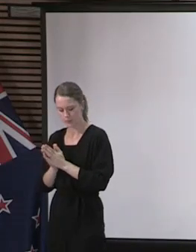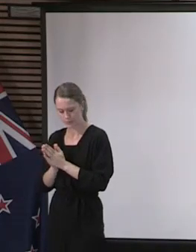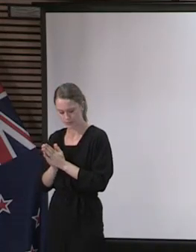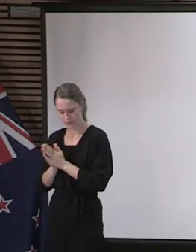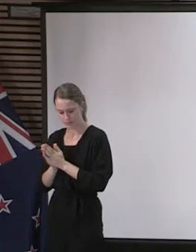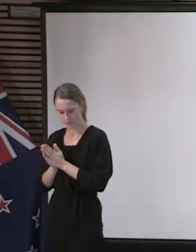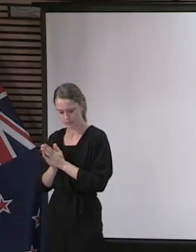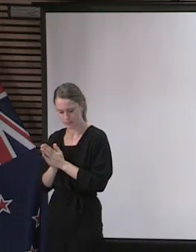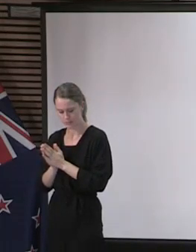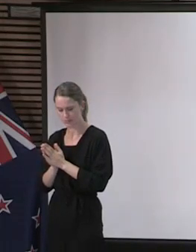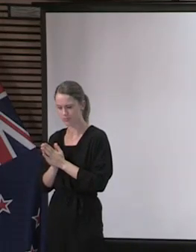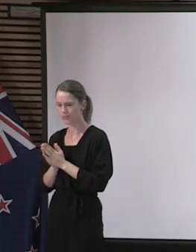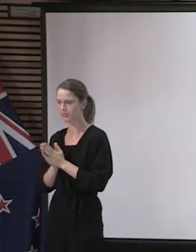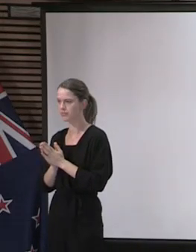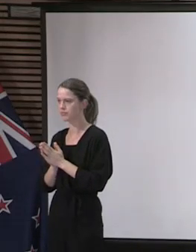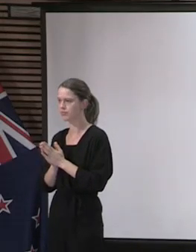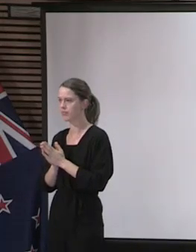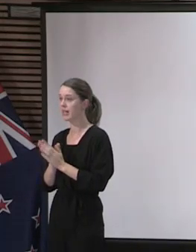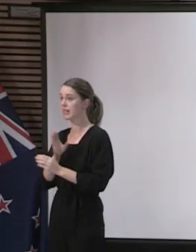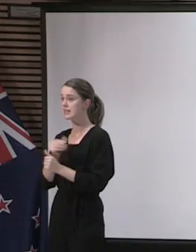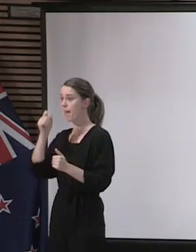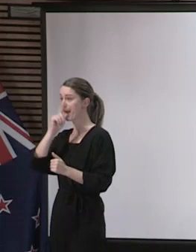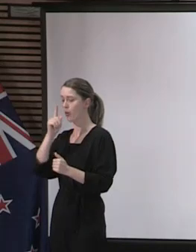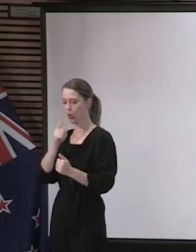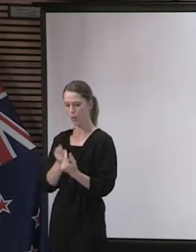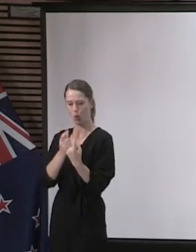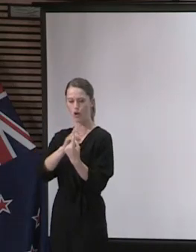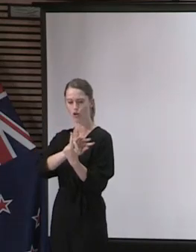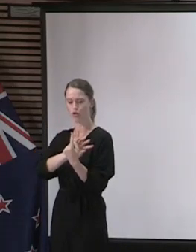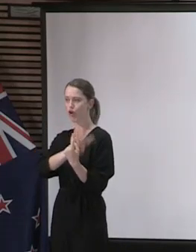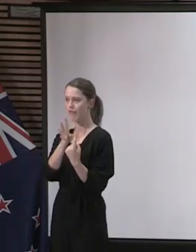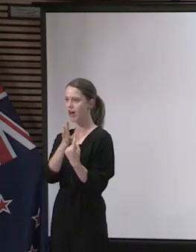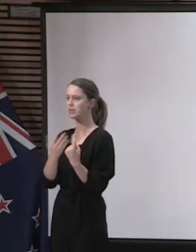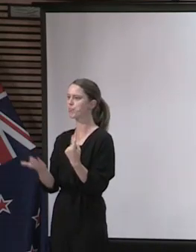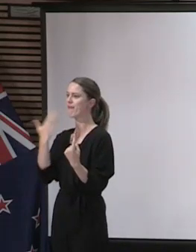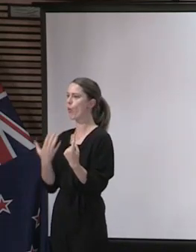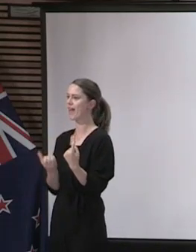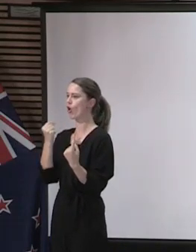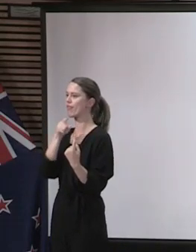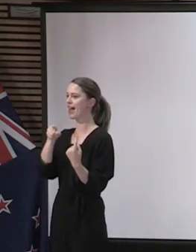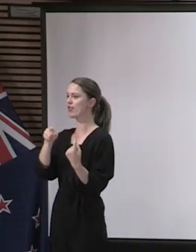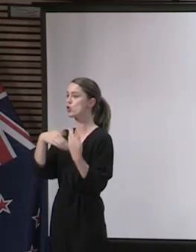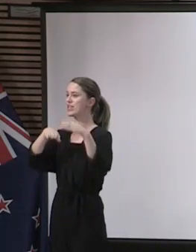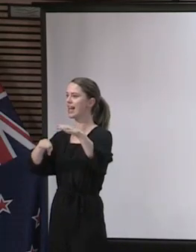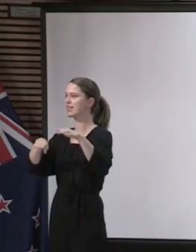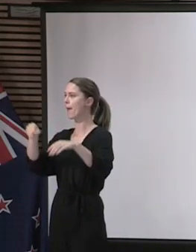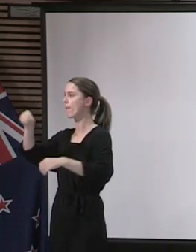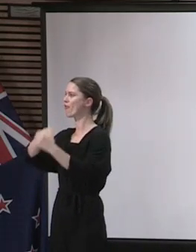struck me and perhaps Dr Bloomberg might like to comment on this as well, some of the cases we have had, in